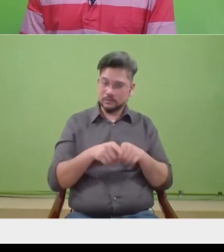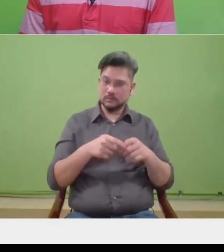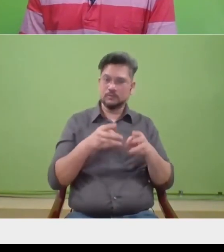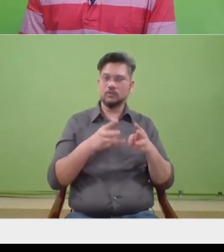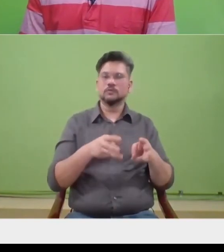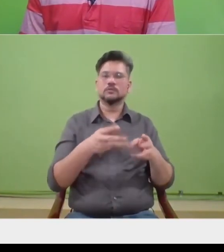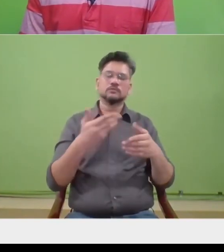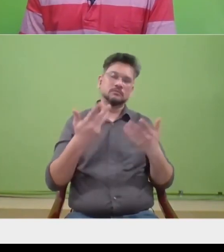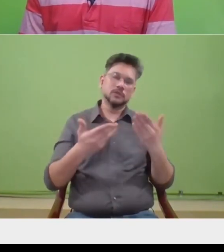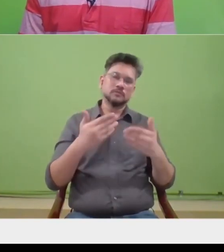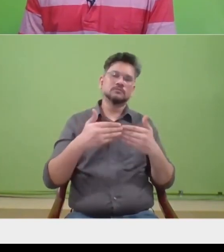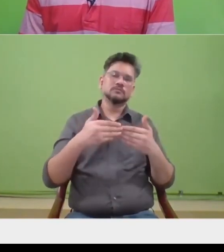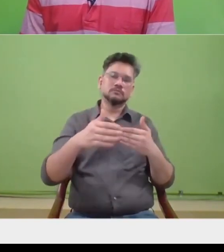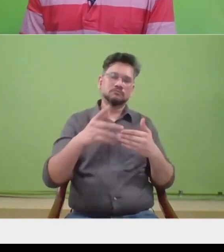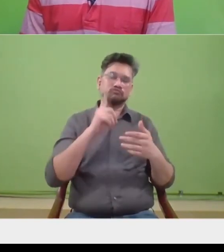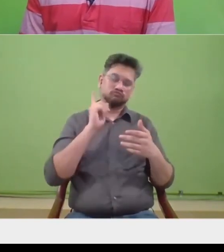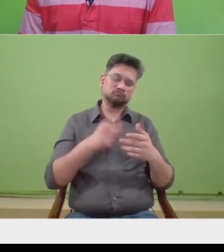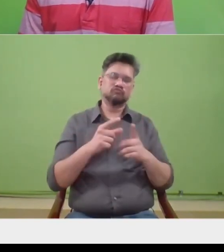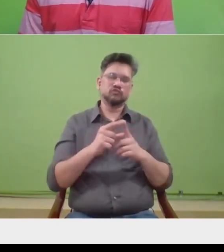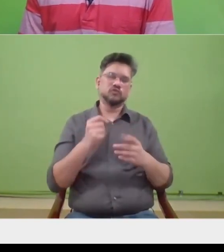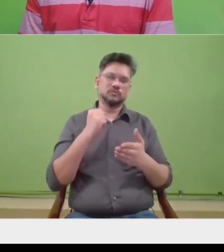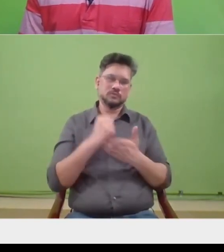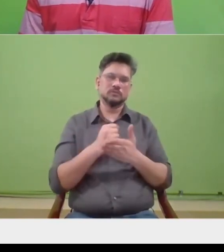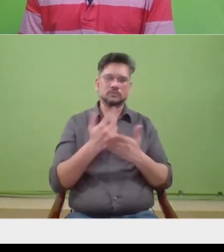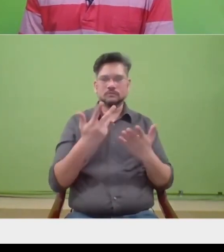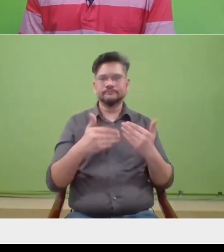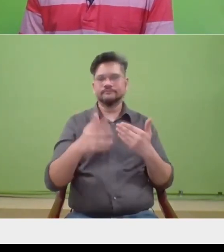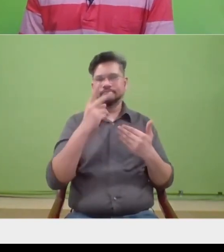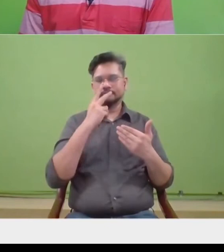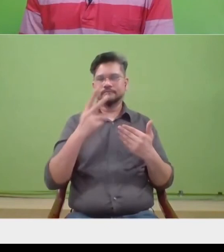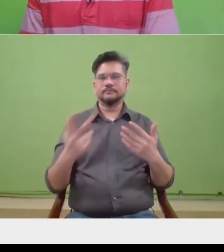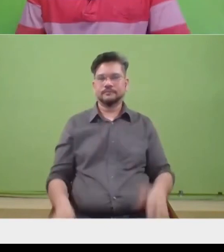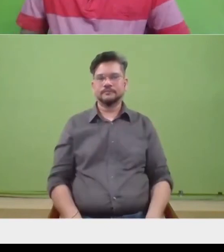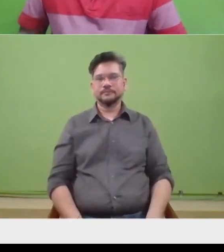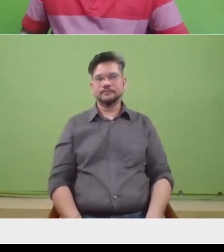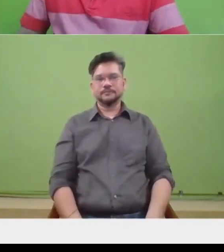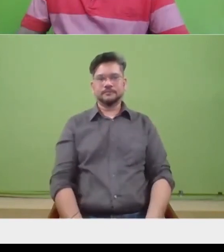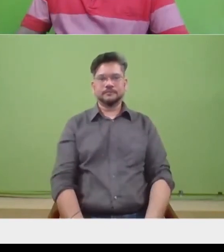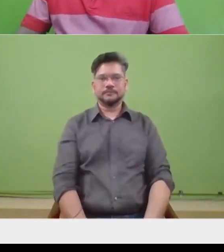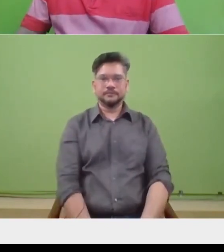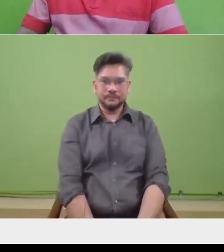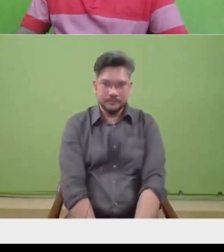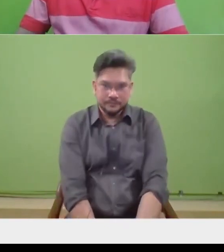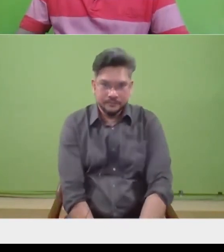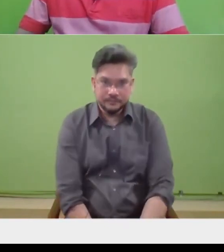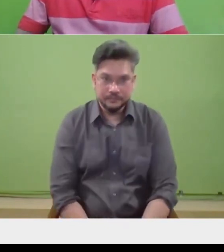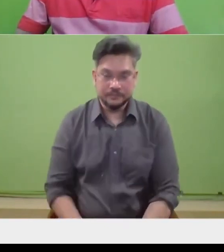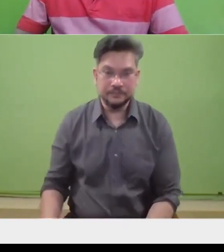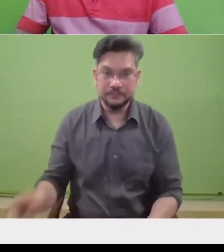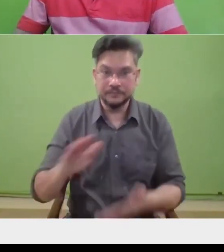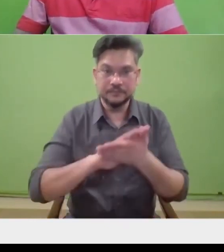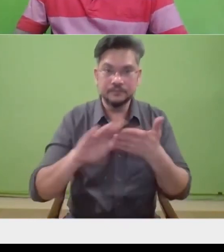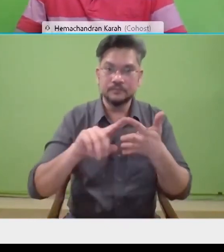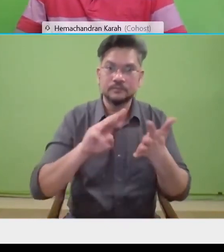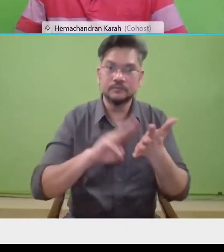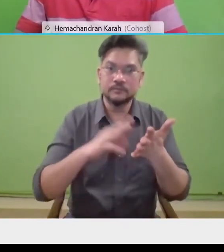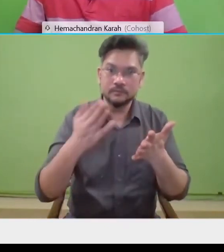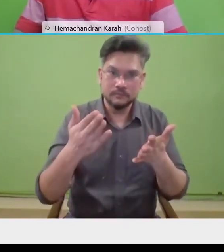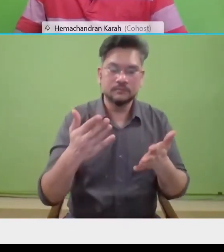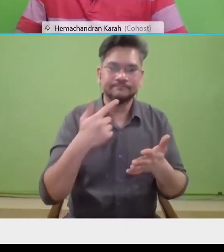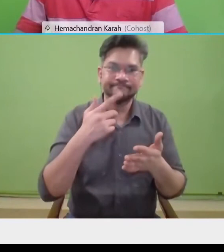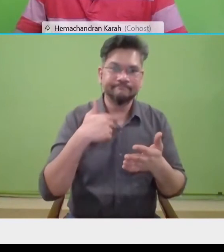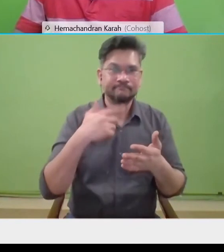afford to and we need to also get into yeah actually I recall my accountancy teacher